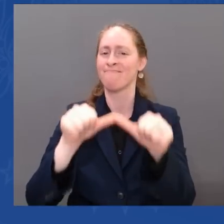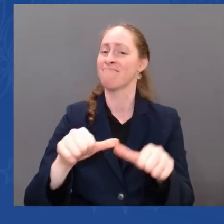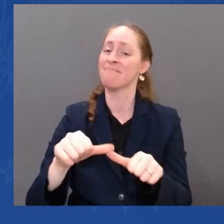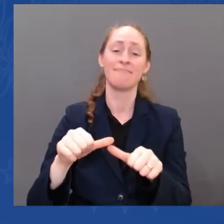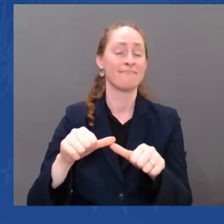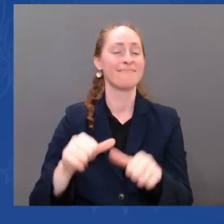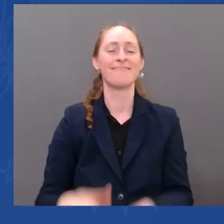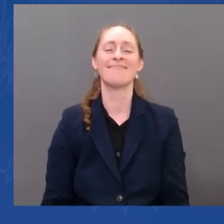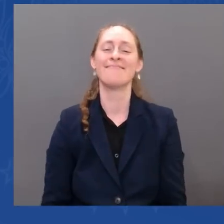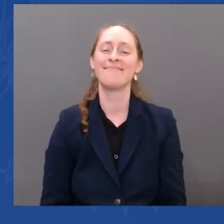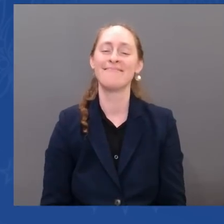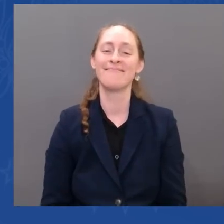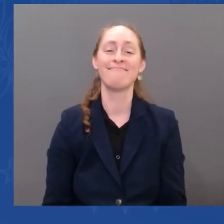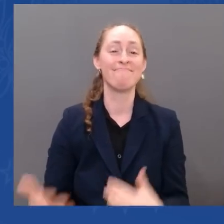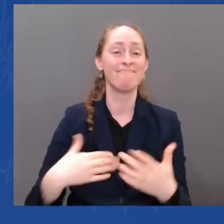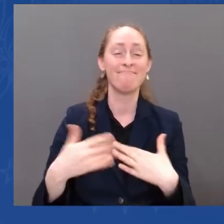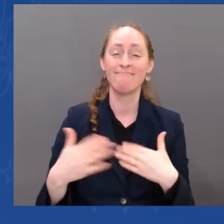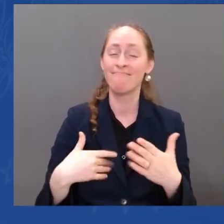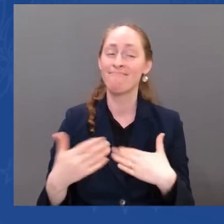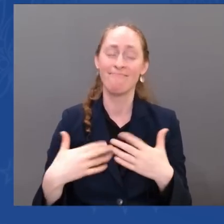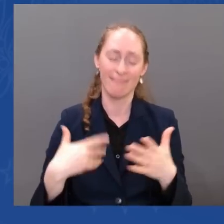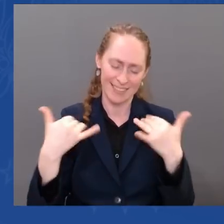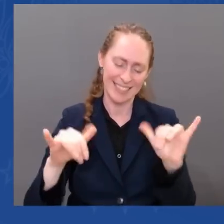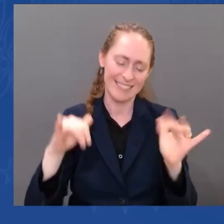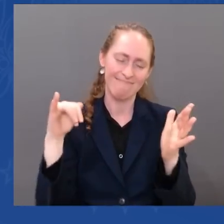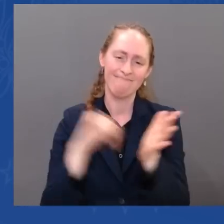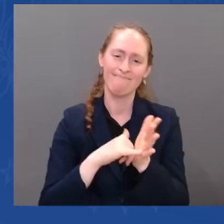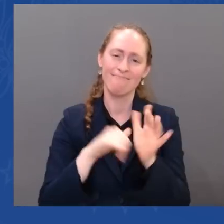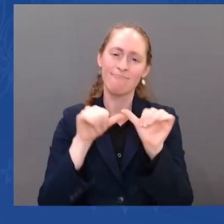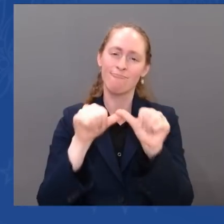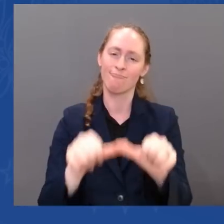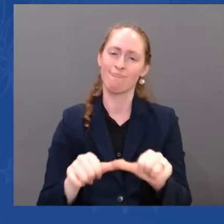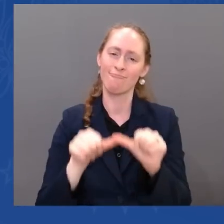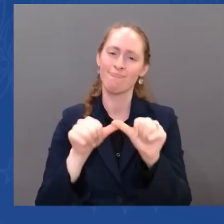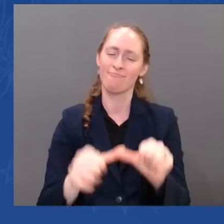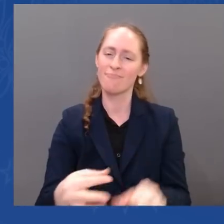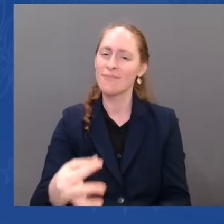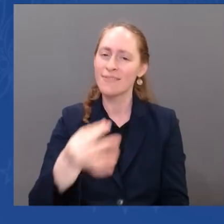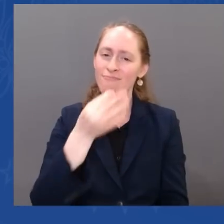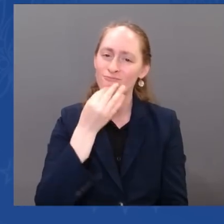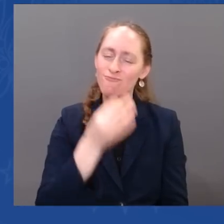of the faithfulness and perseverance of the community than seeing Greek Americans proudly celebrate